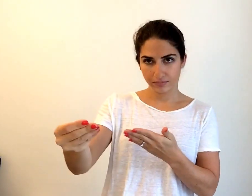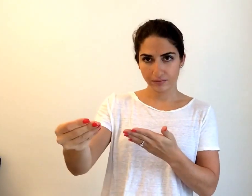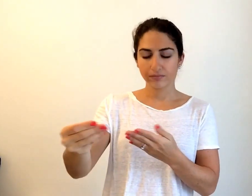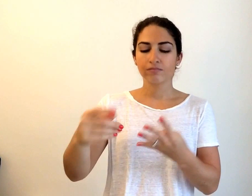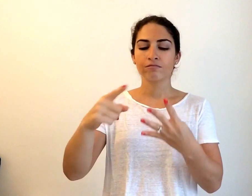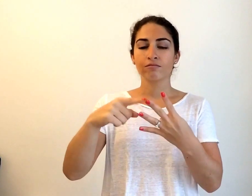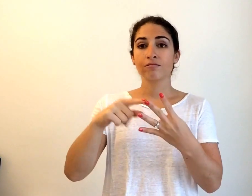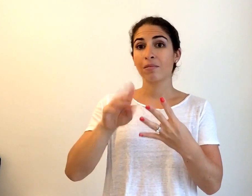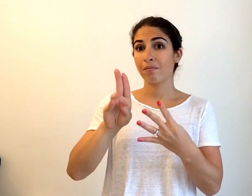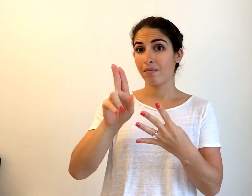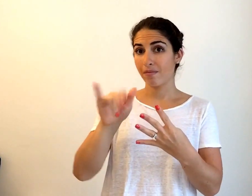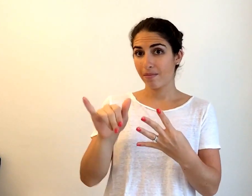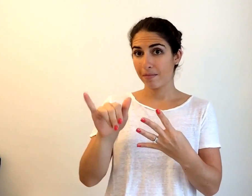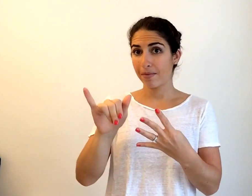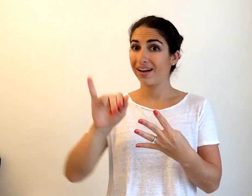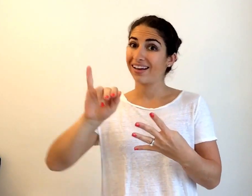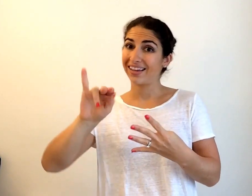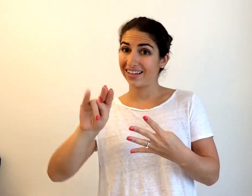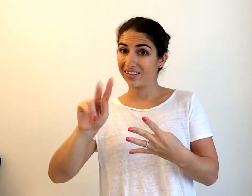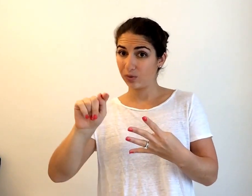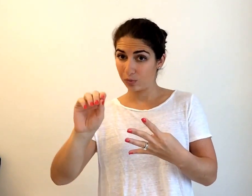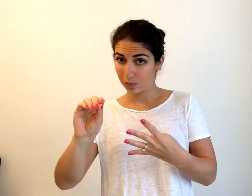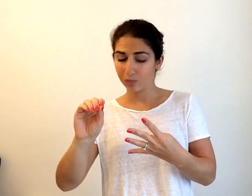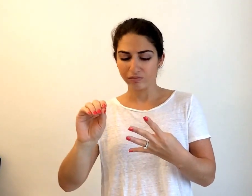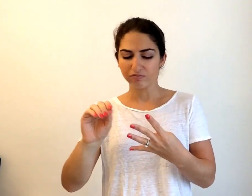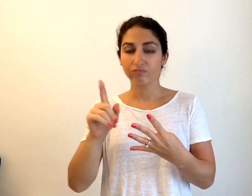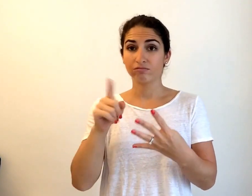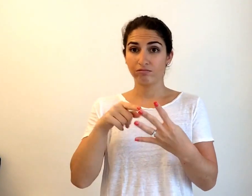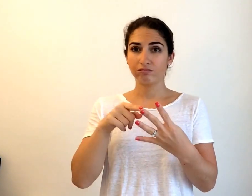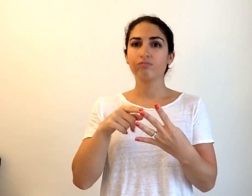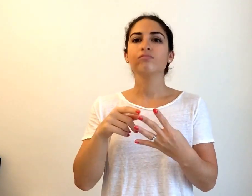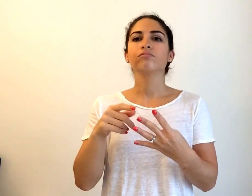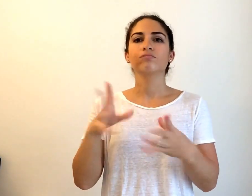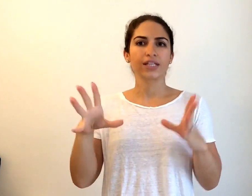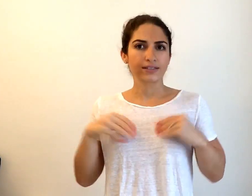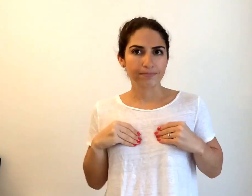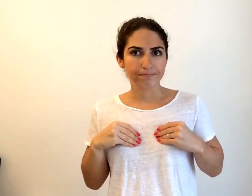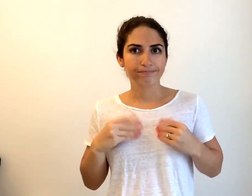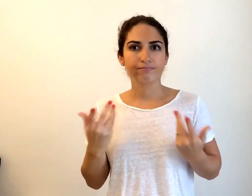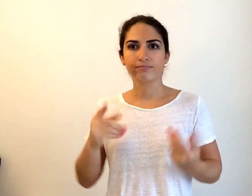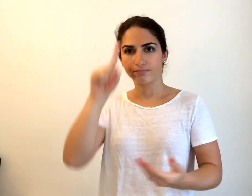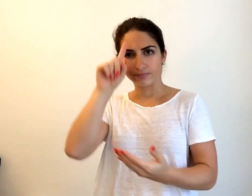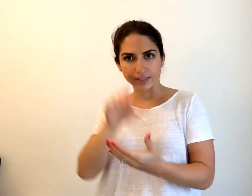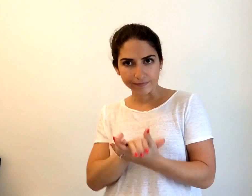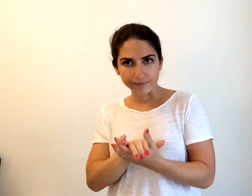this. To "buy" an idea is you can sign BELIEVE or ACCEPT to show that you buy